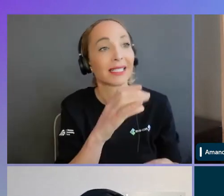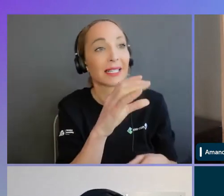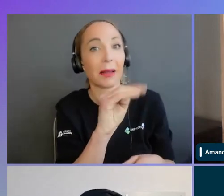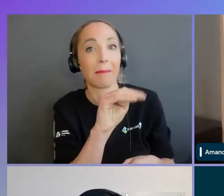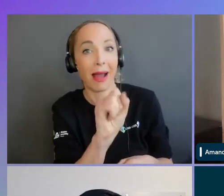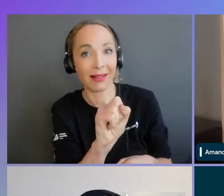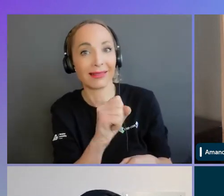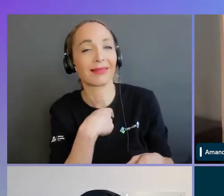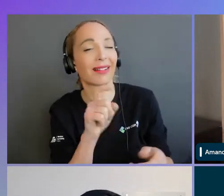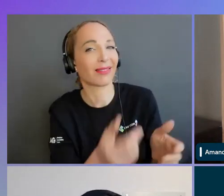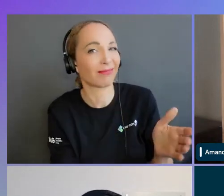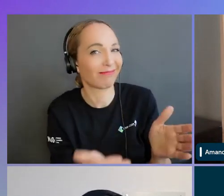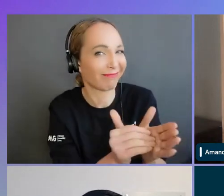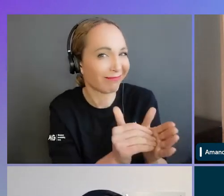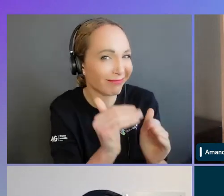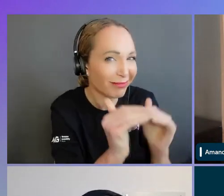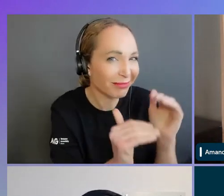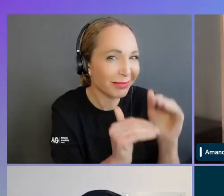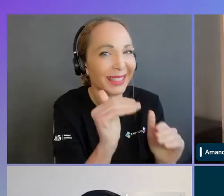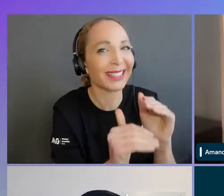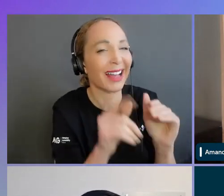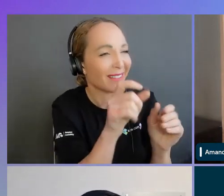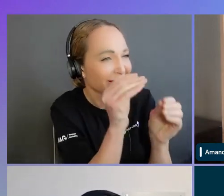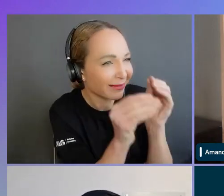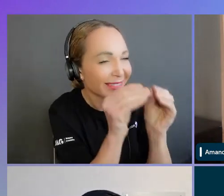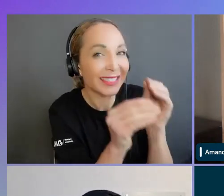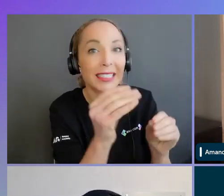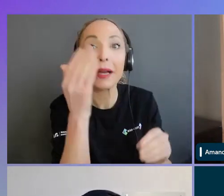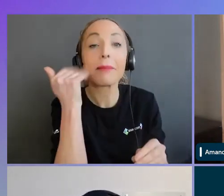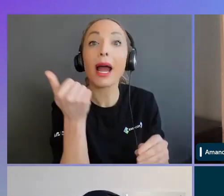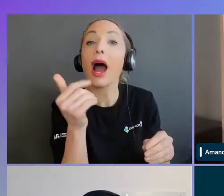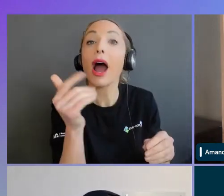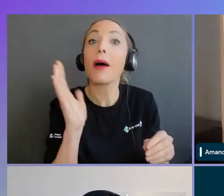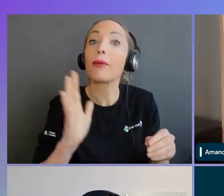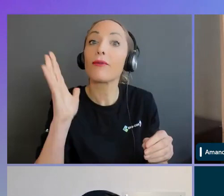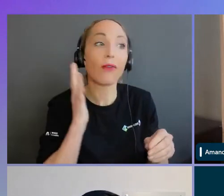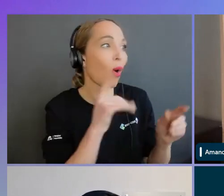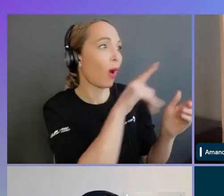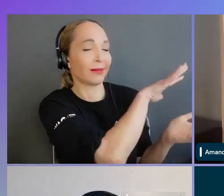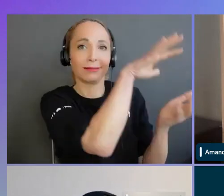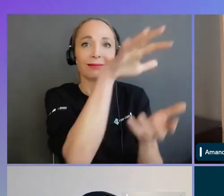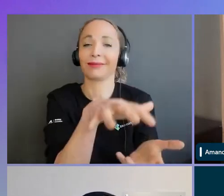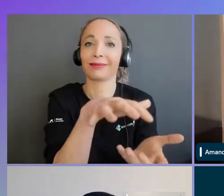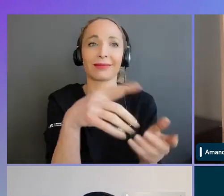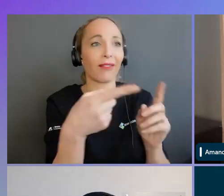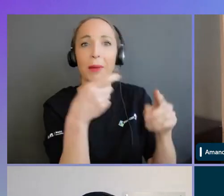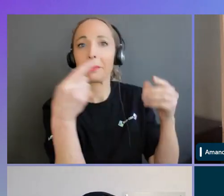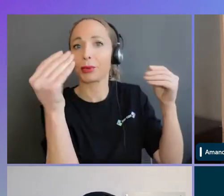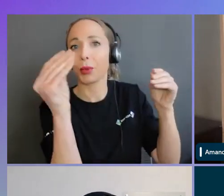because a lot of them were kind of out of the box. So ensuring that those were migrated over to the angular solution. Um, we